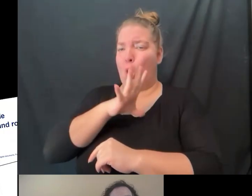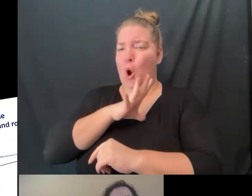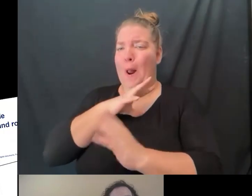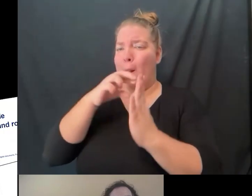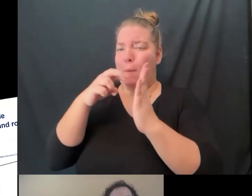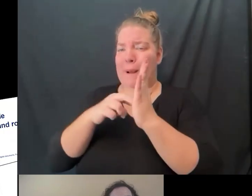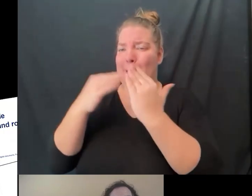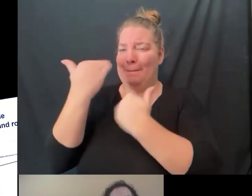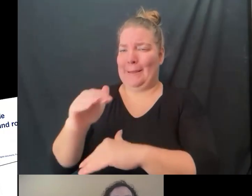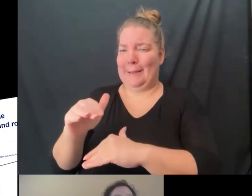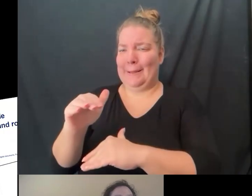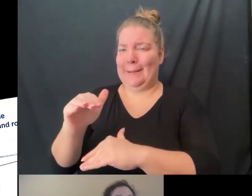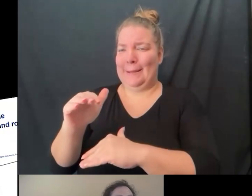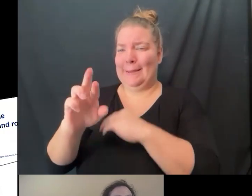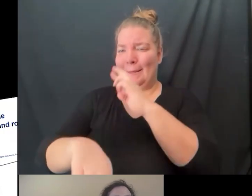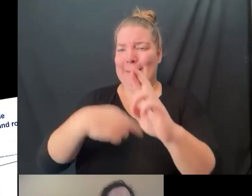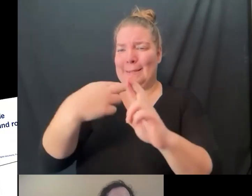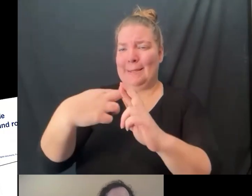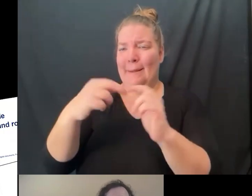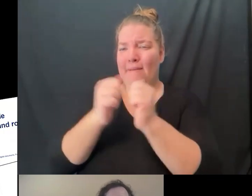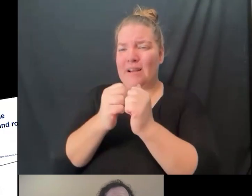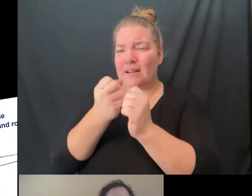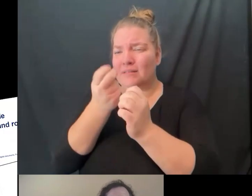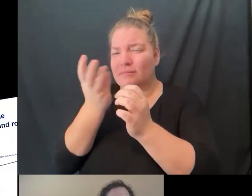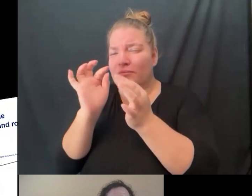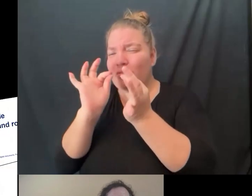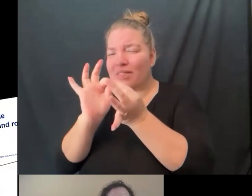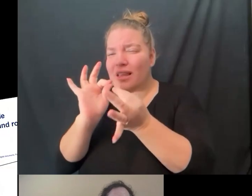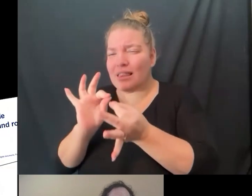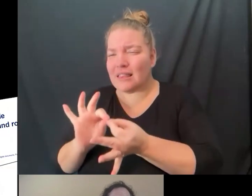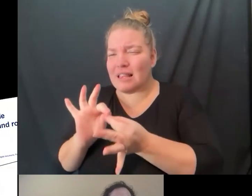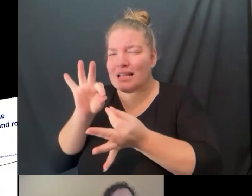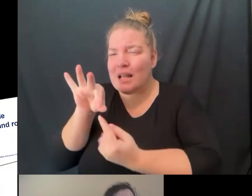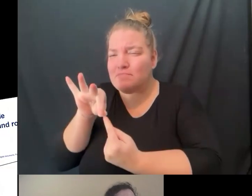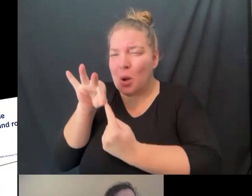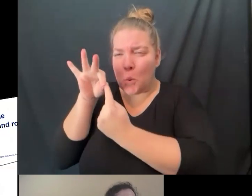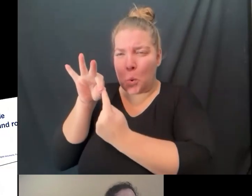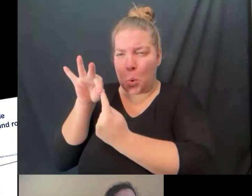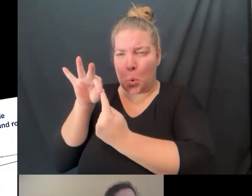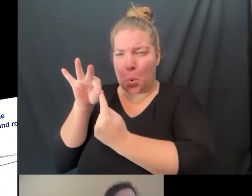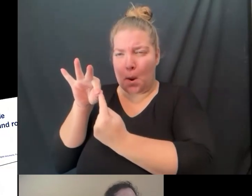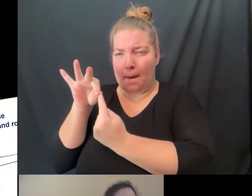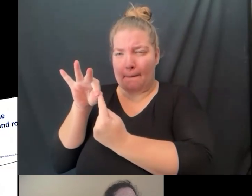They're allowed to only give you a certain amount of time, and some exceptions around this.